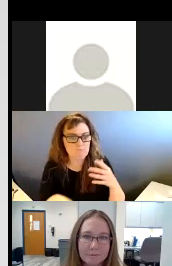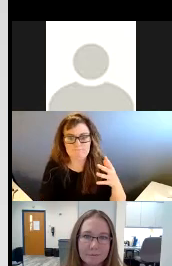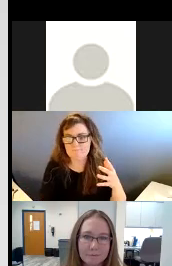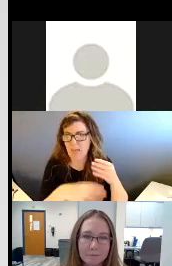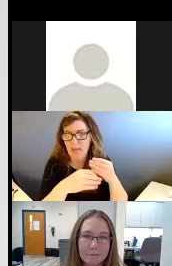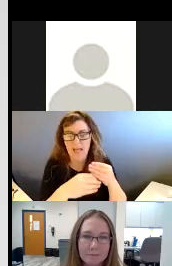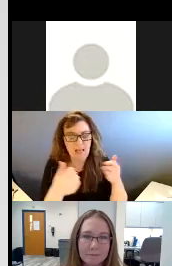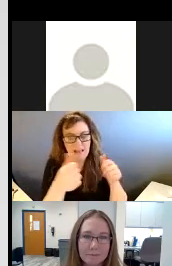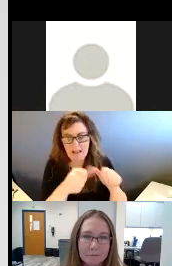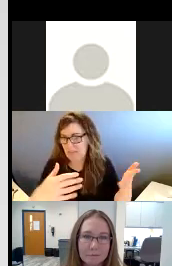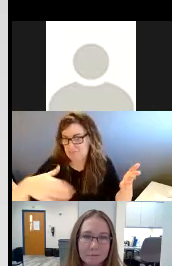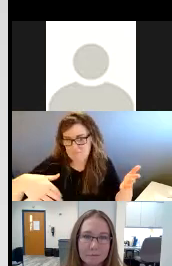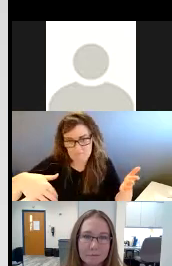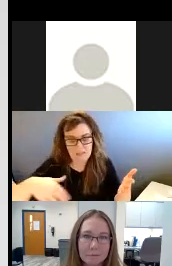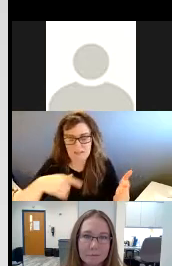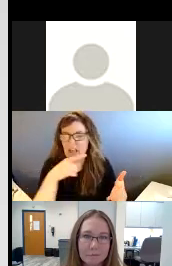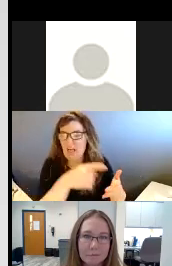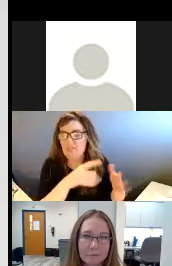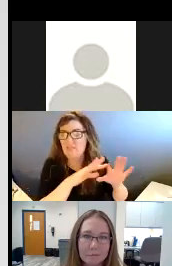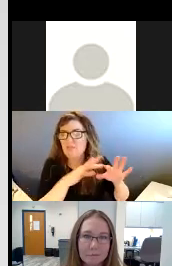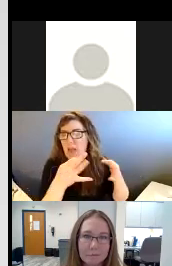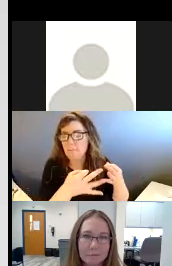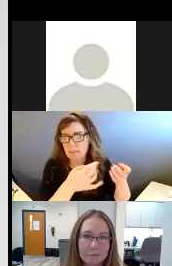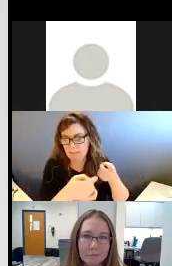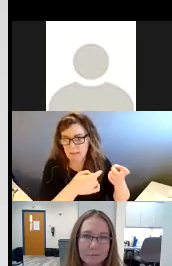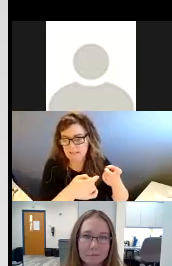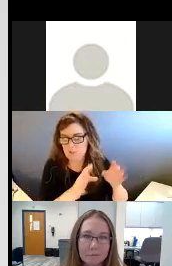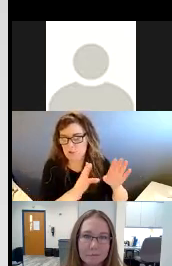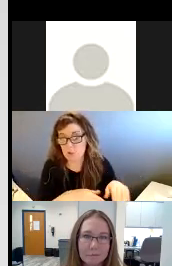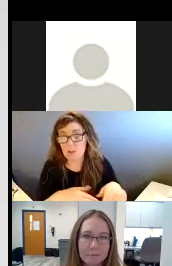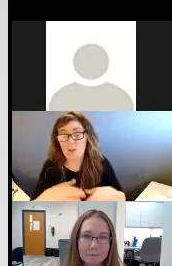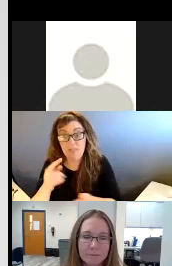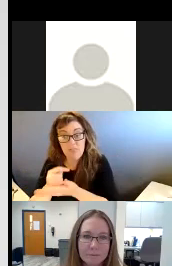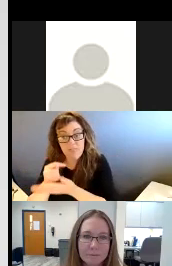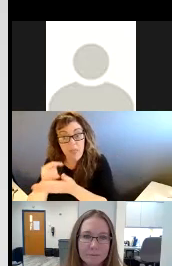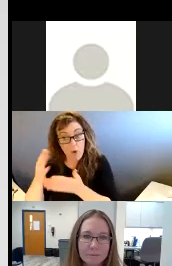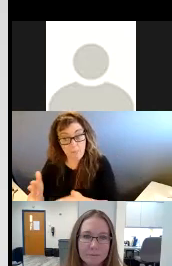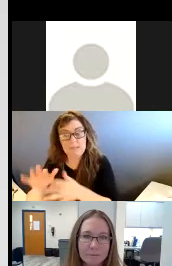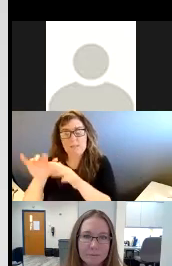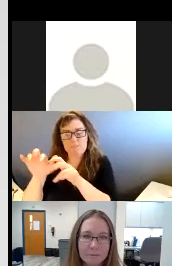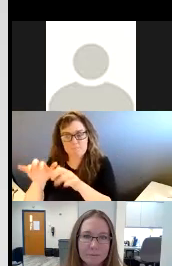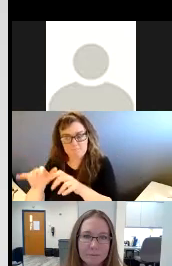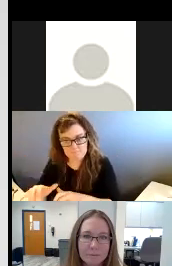FAMILY BEING ABLE TO MANAGE IT. THE THERAPIST TAKES CARE OF ALL OF THAT. THEY HAVE THE RECORDING. THEY USE SNAGIT, LIKE KRISTEN SHOWED YOU, TO